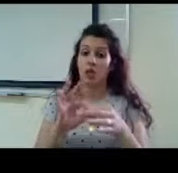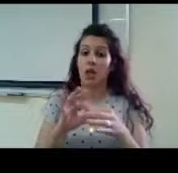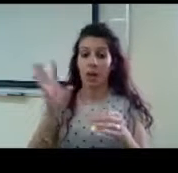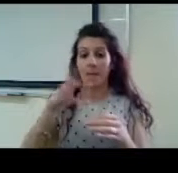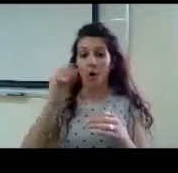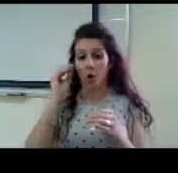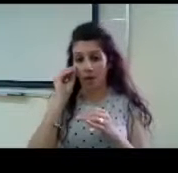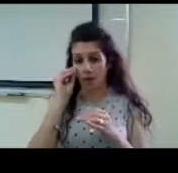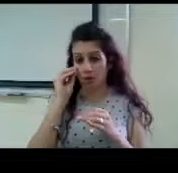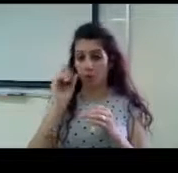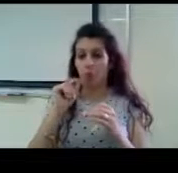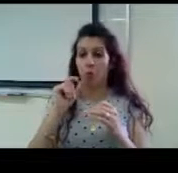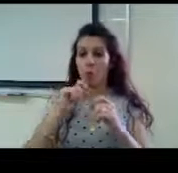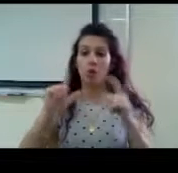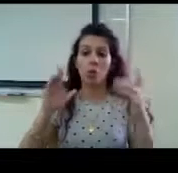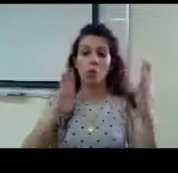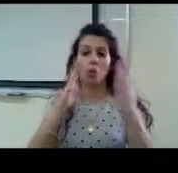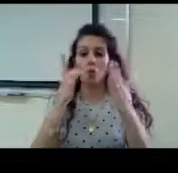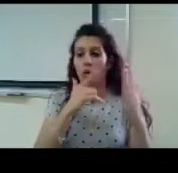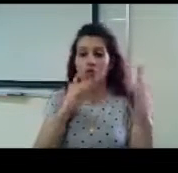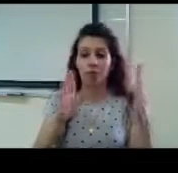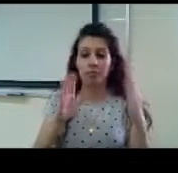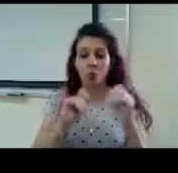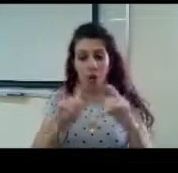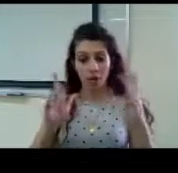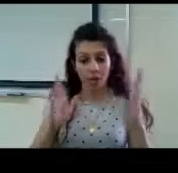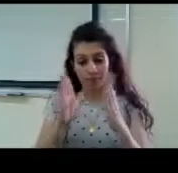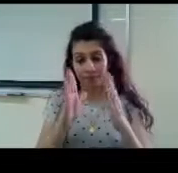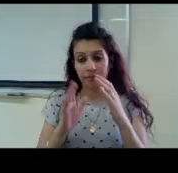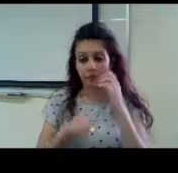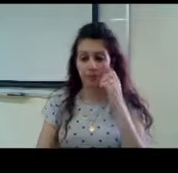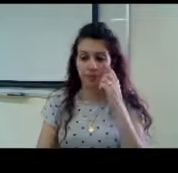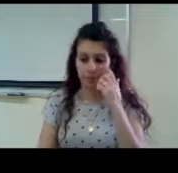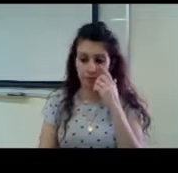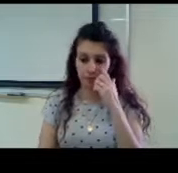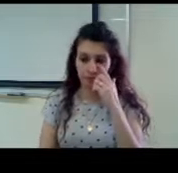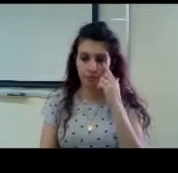adaptation of pedagogy of course boosting connectivity as you know Annie